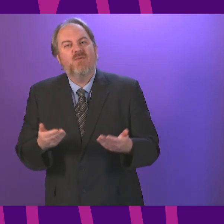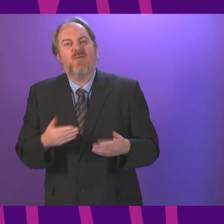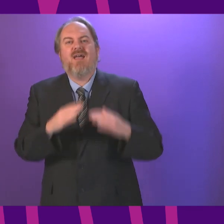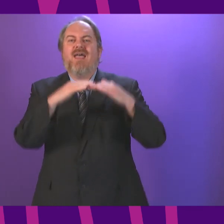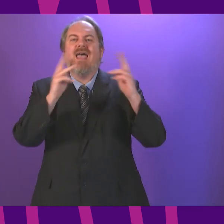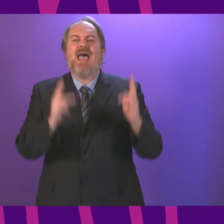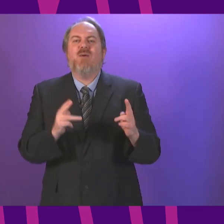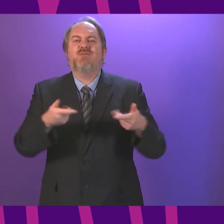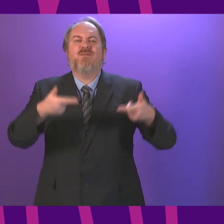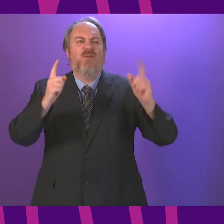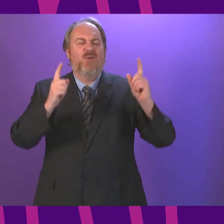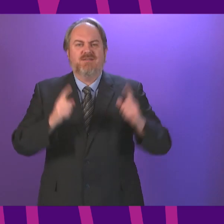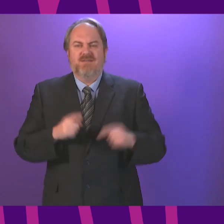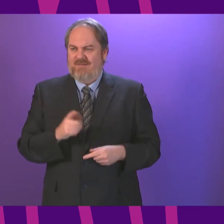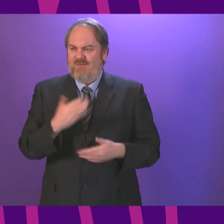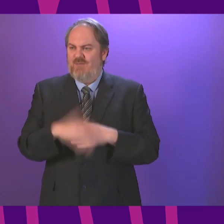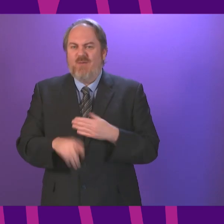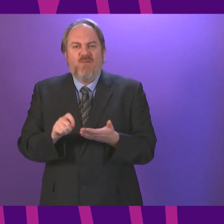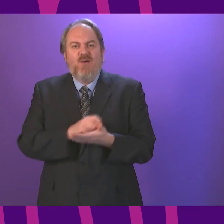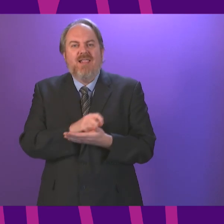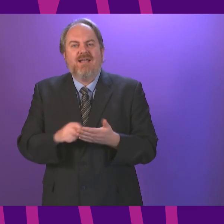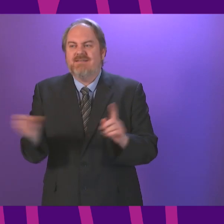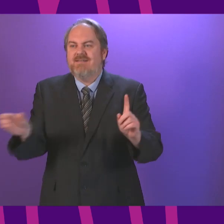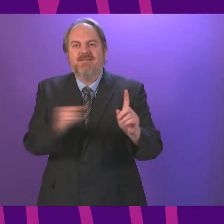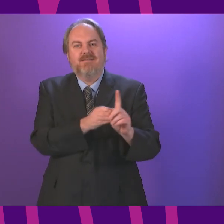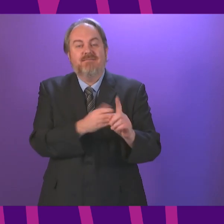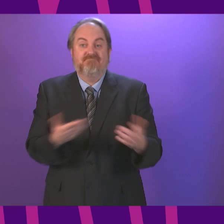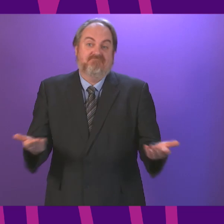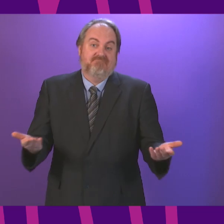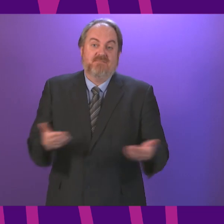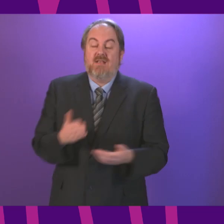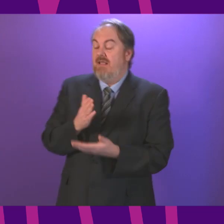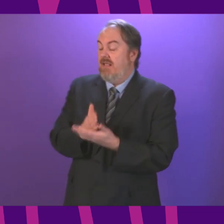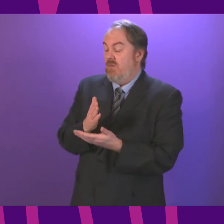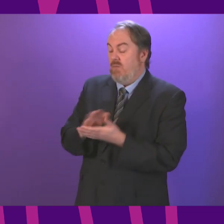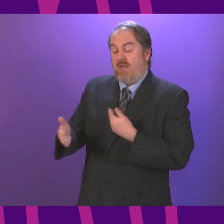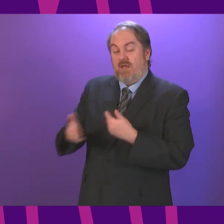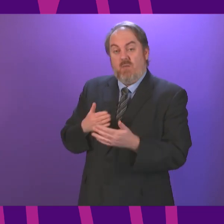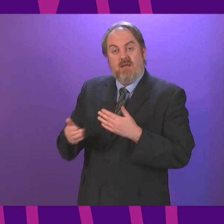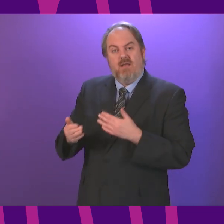On attainment, the Audit Scotland report published this week has lots for us to think